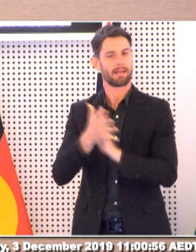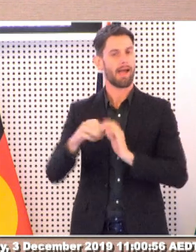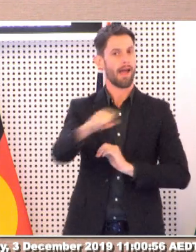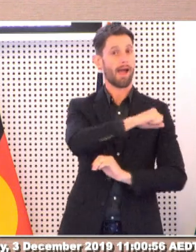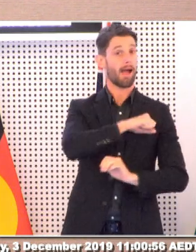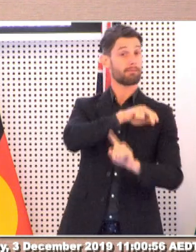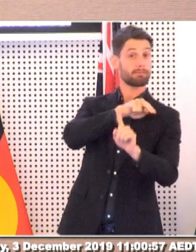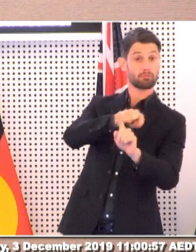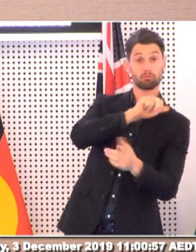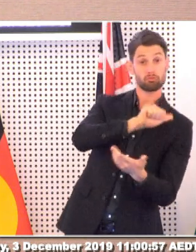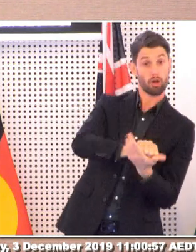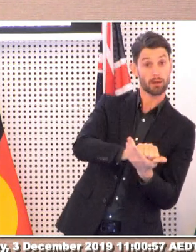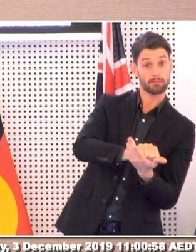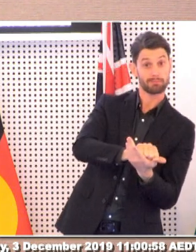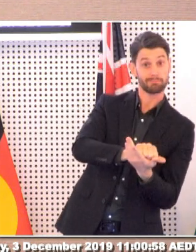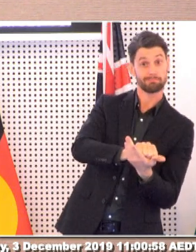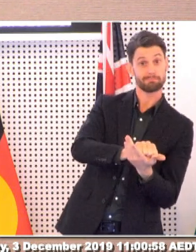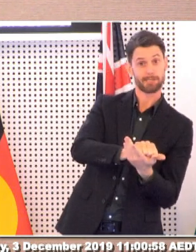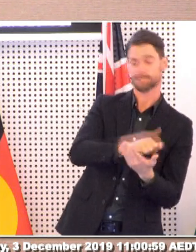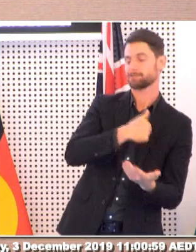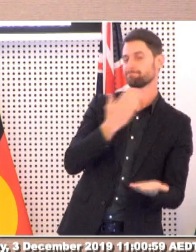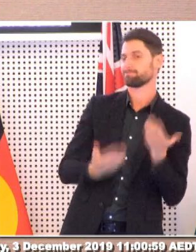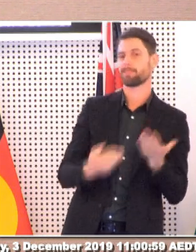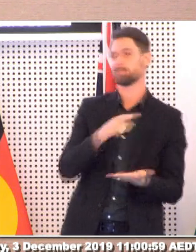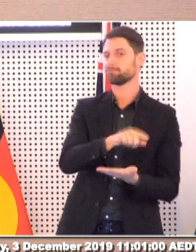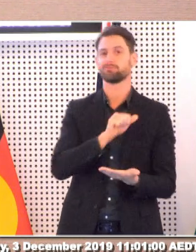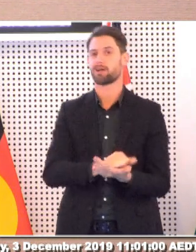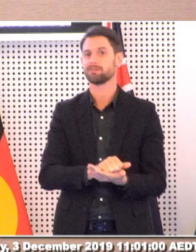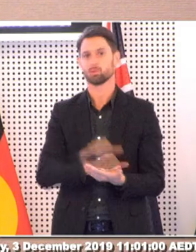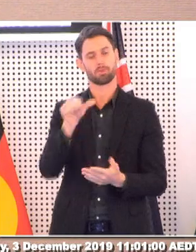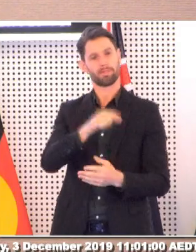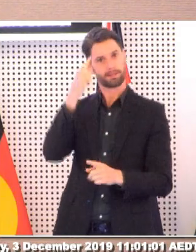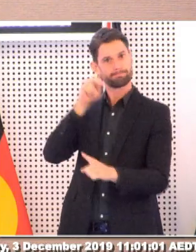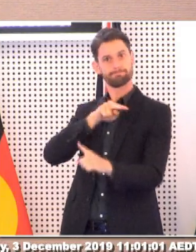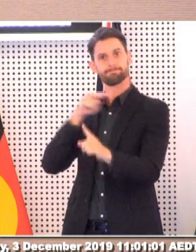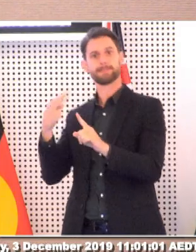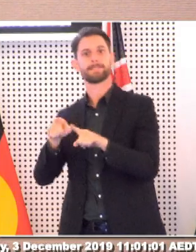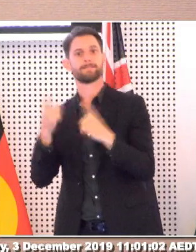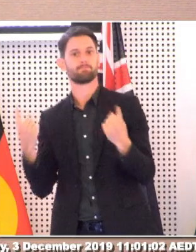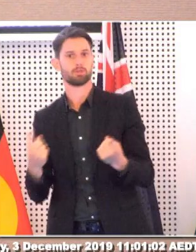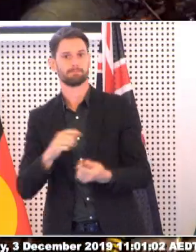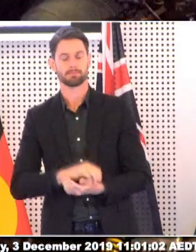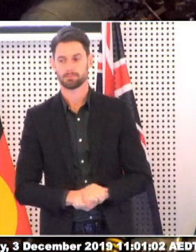incredibly problematic. The second area of your research has considered the relationship